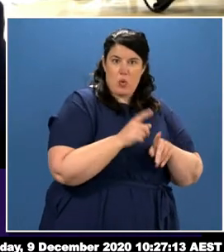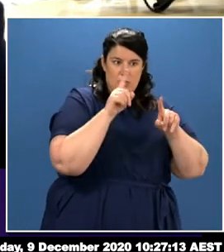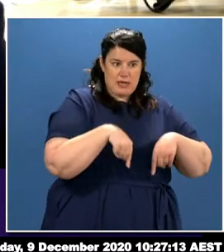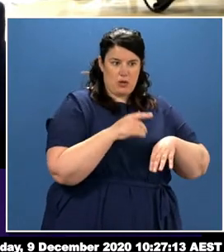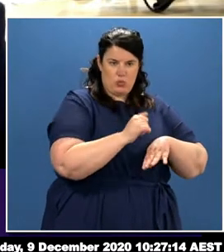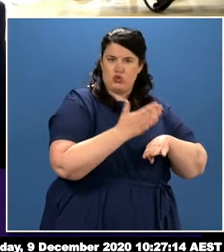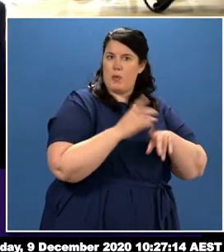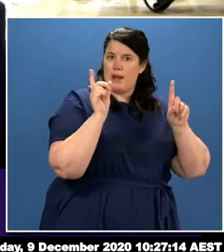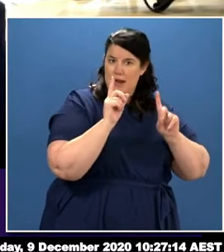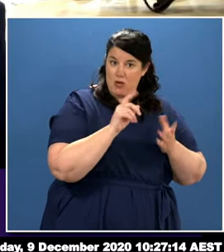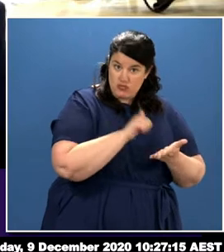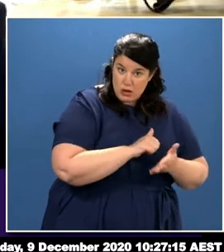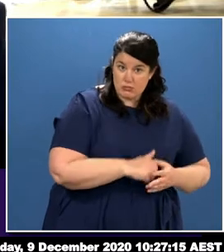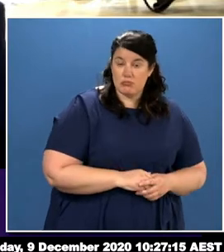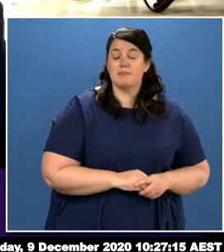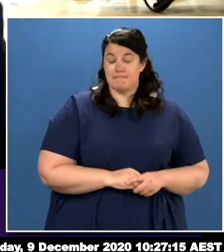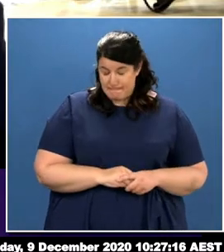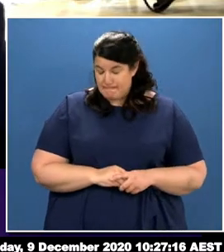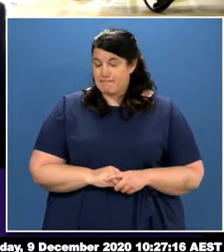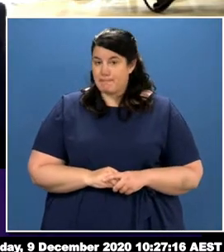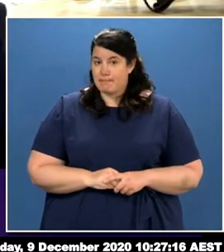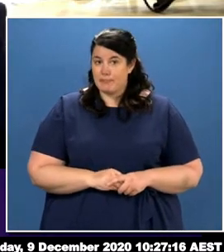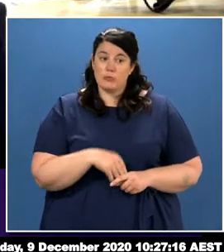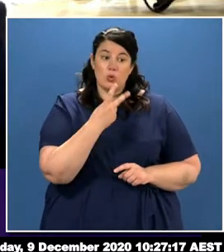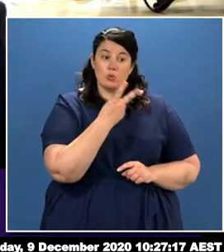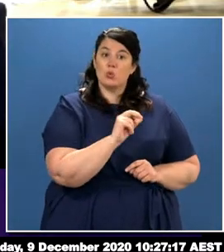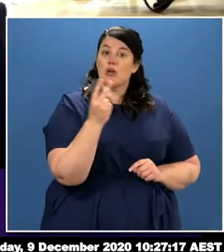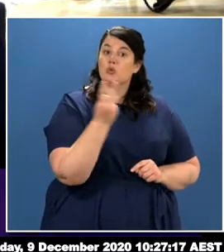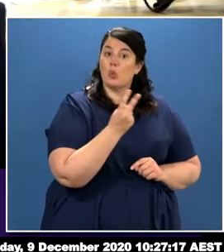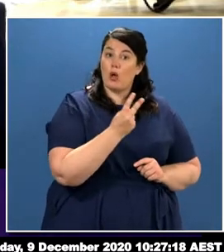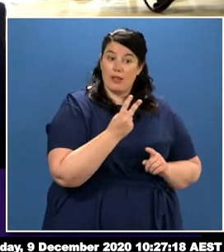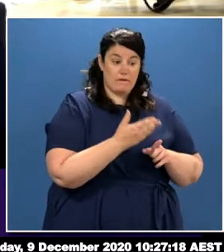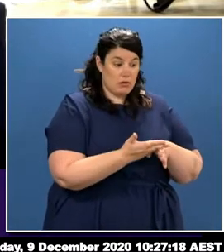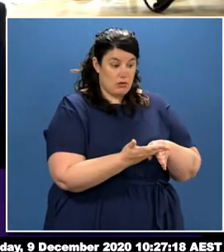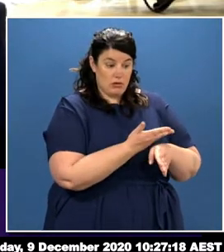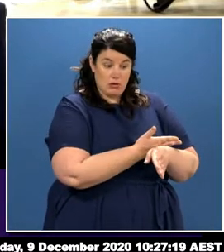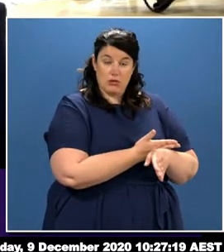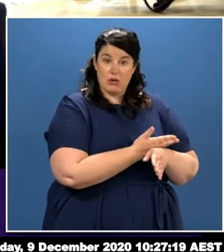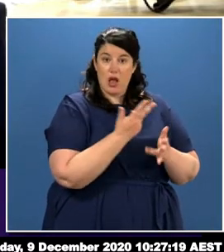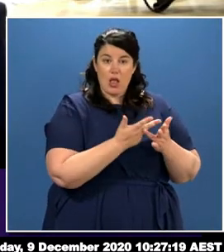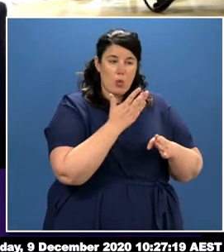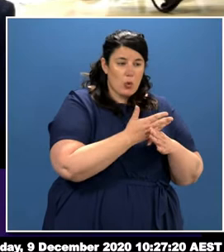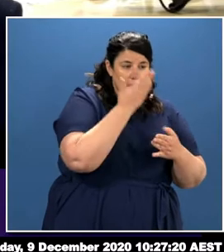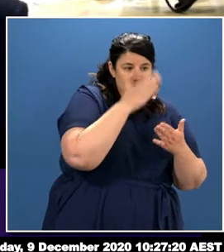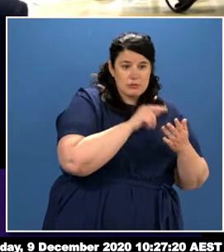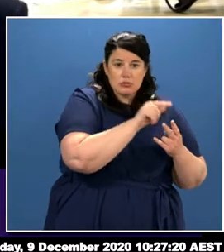We look back, going from 2012, among other opportunities, you worked as a